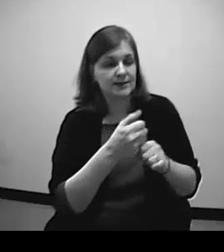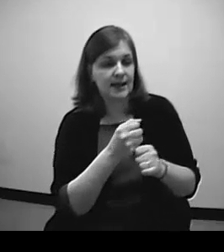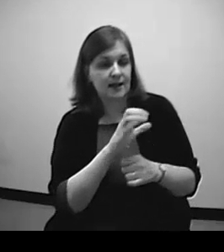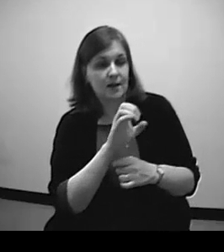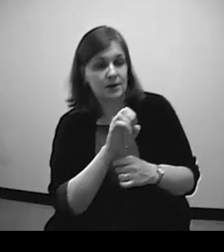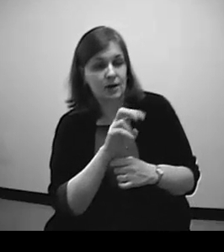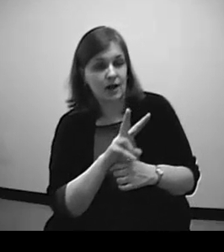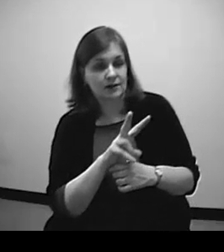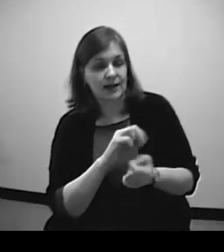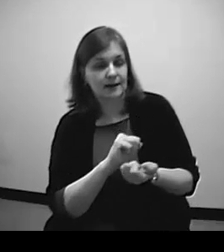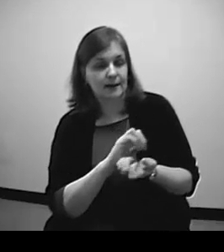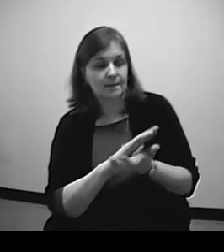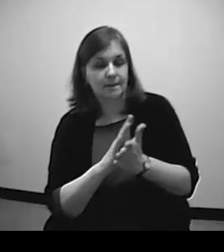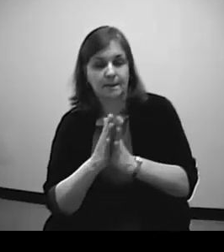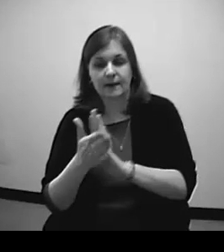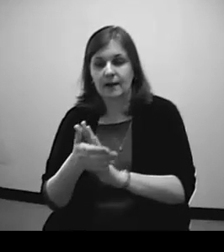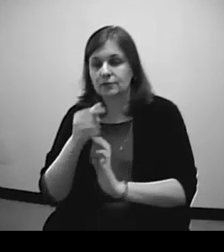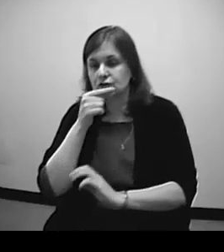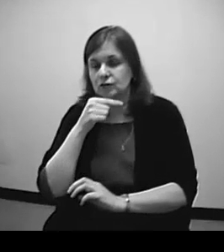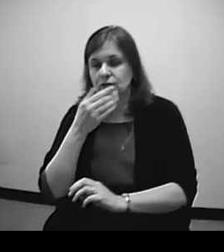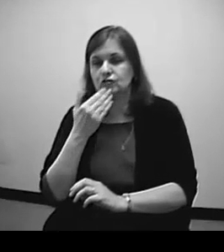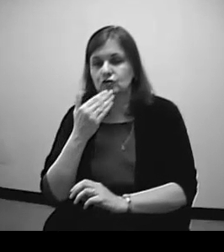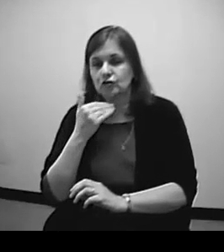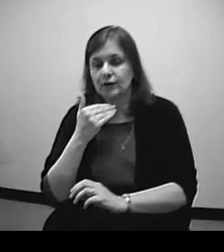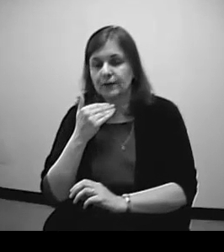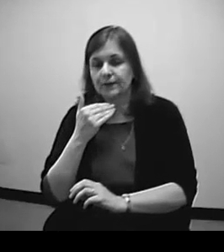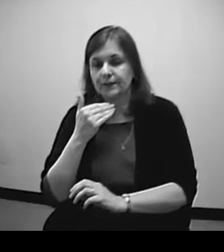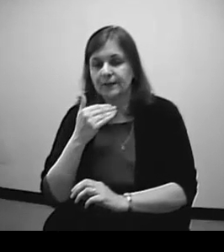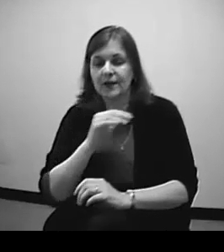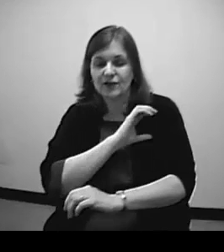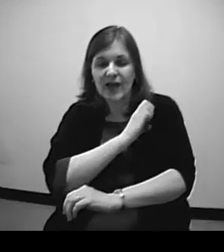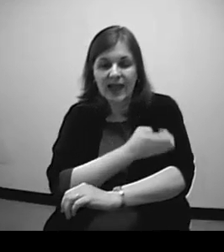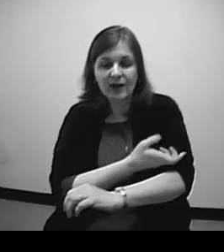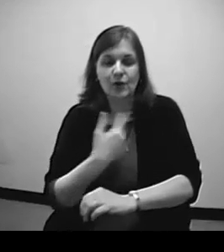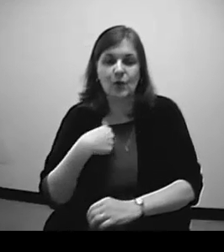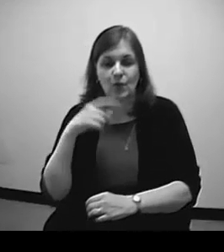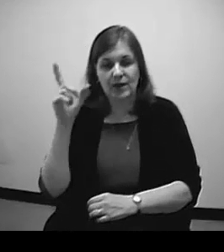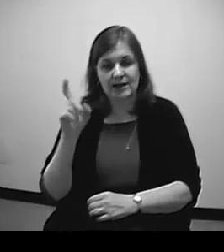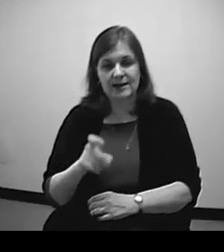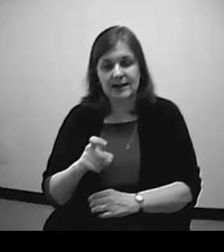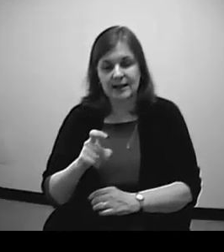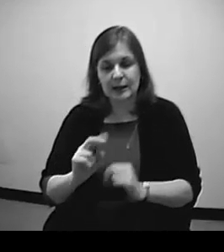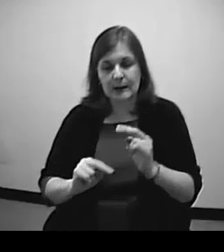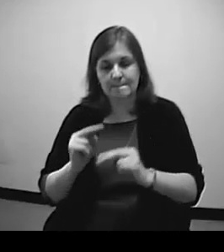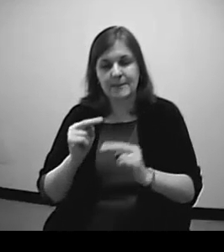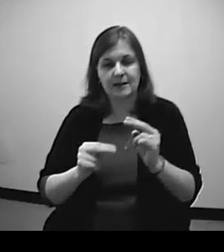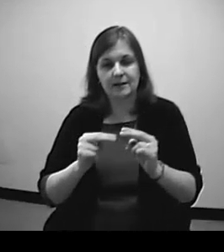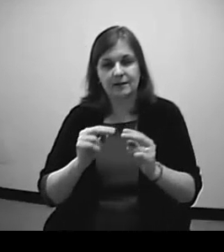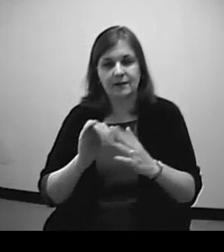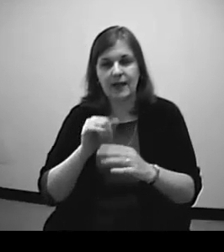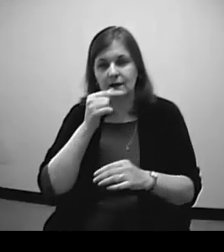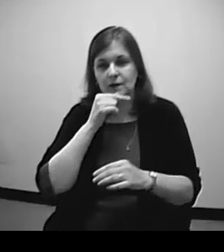carbon dioxide into sugar -- so the energy that we need to build this